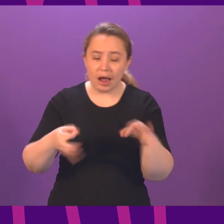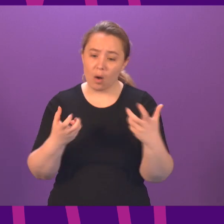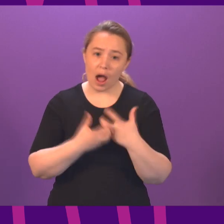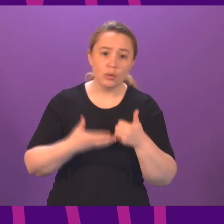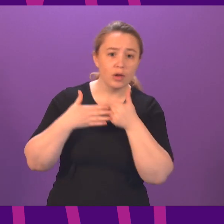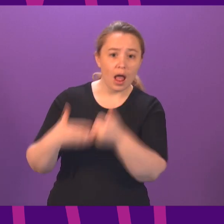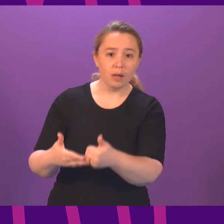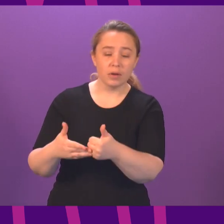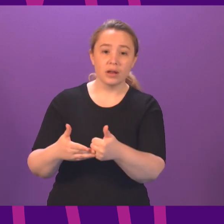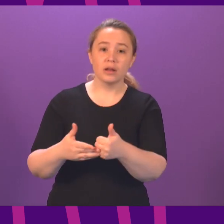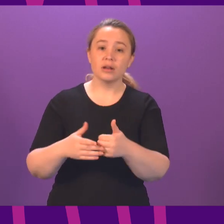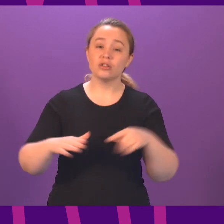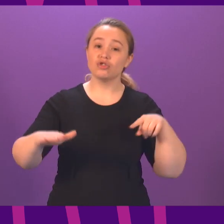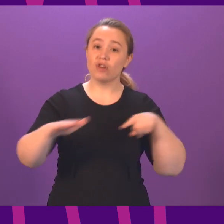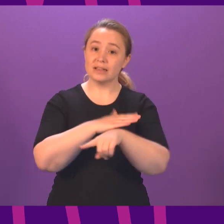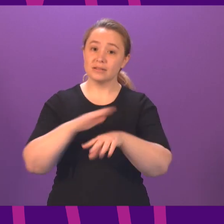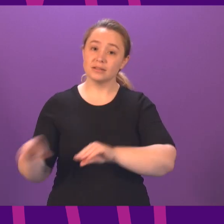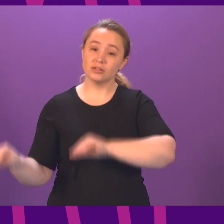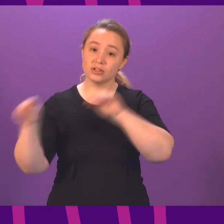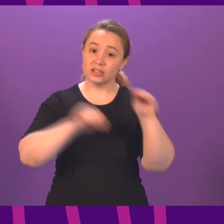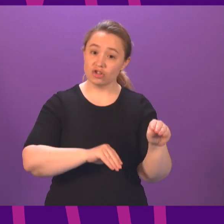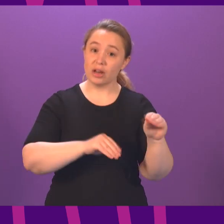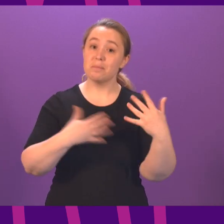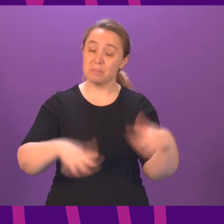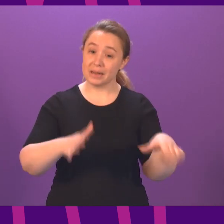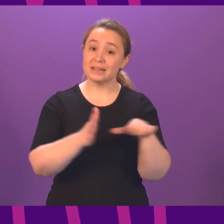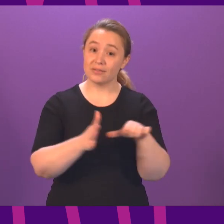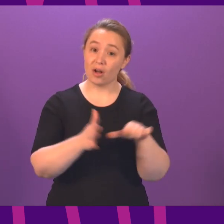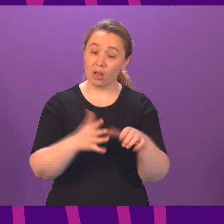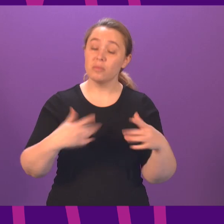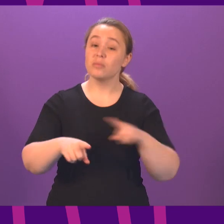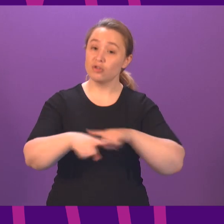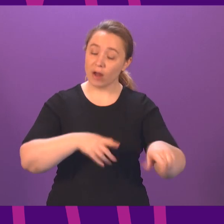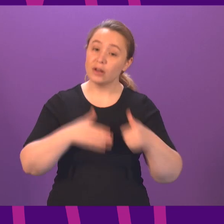the transition period at the start of the year. It is fair to say that much of our focus